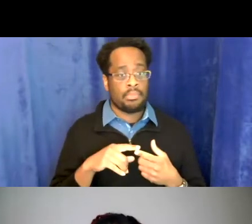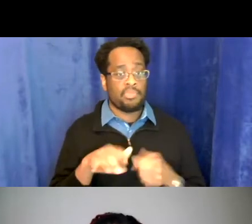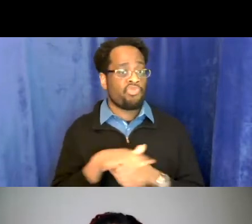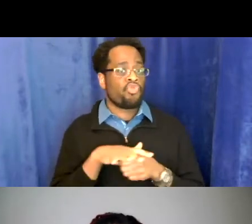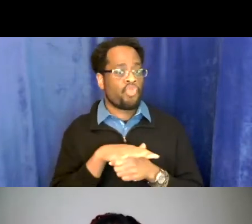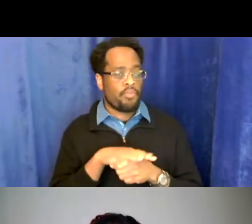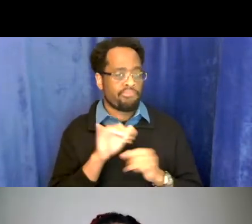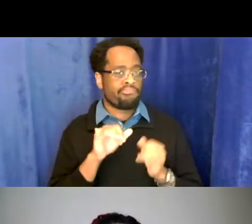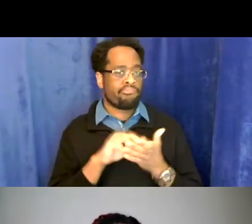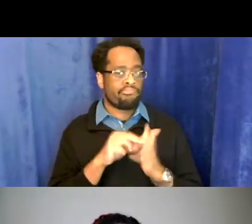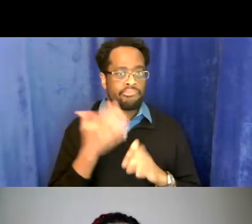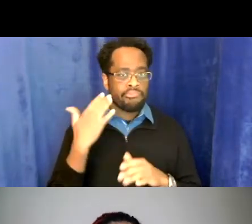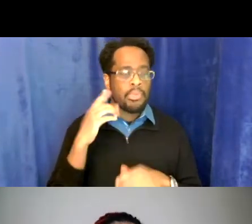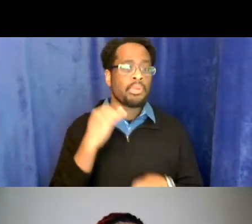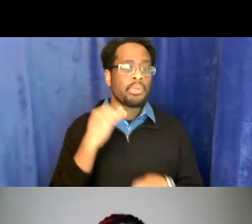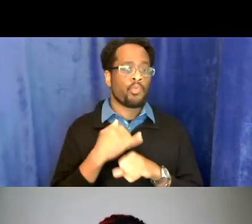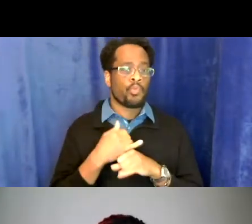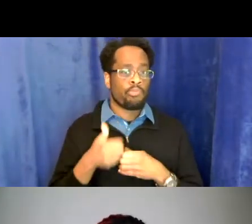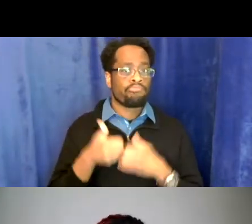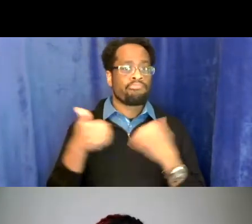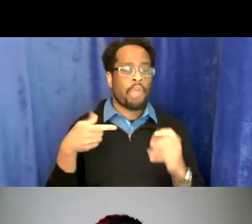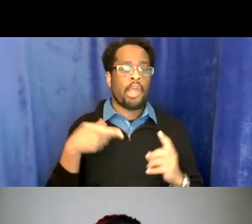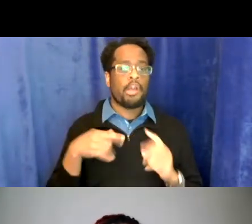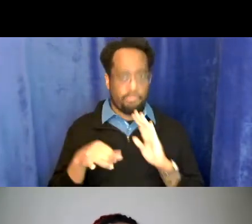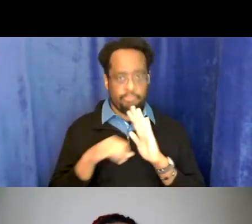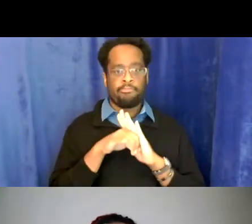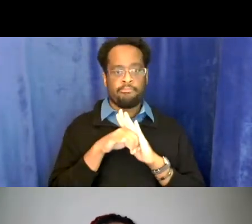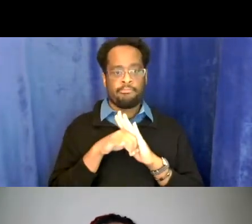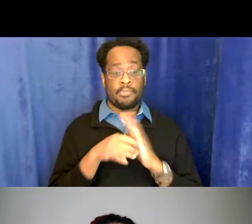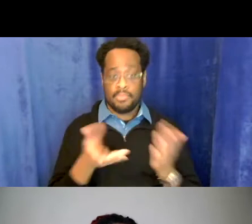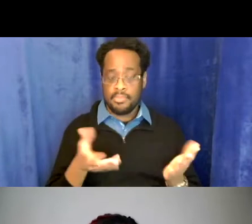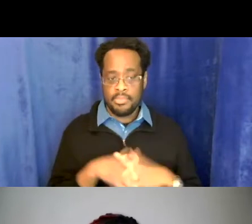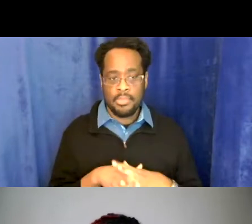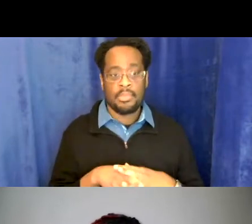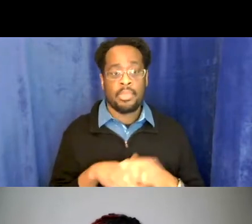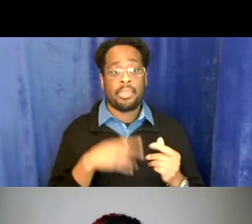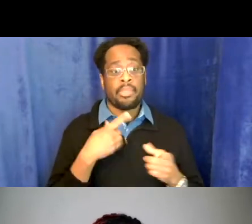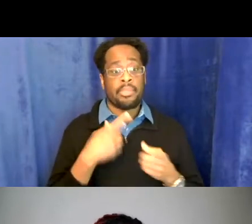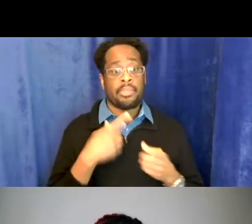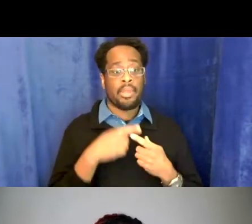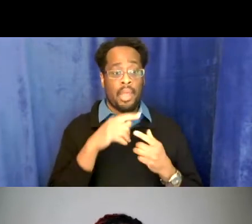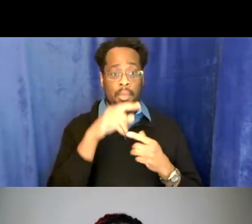was one of the identified factors region as well if there was a segregated school in the area